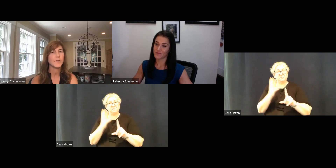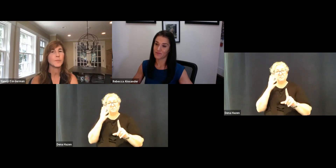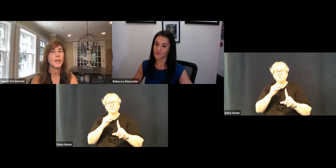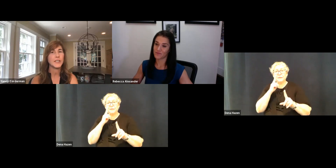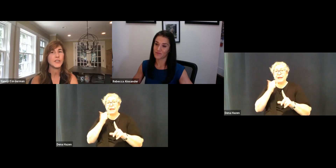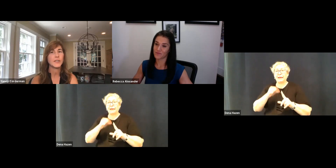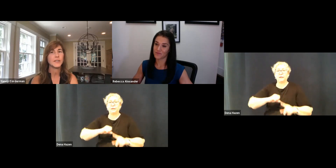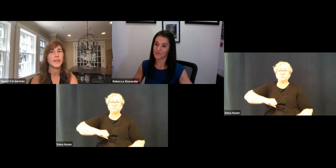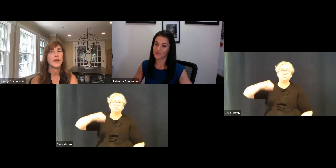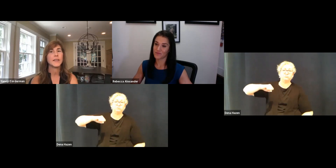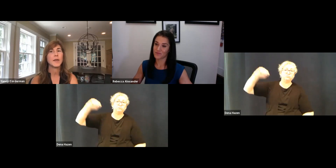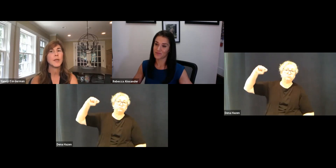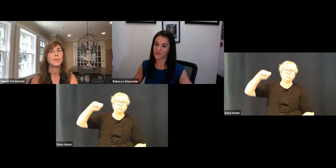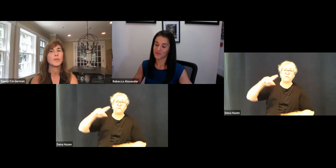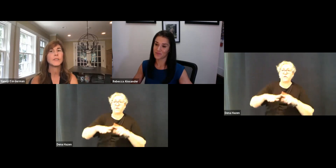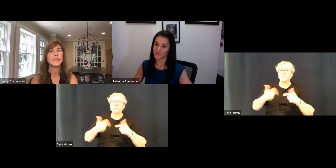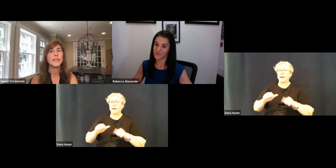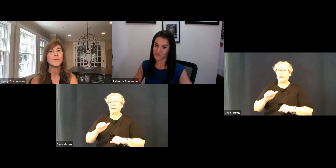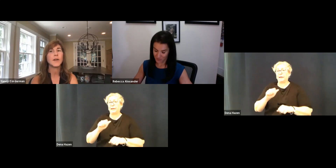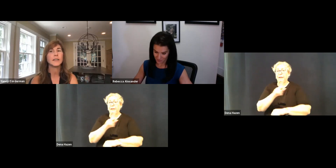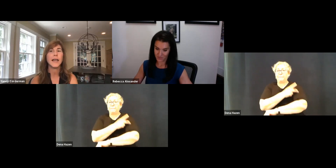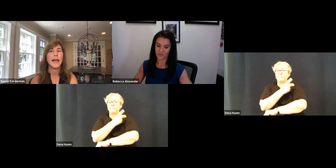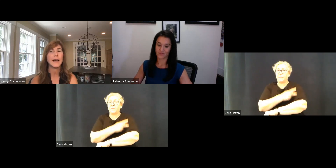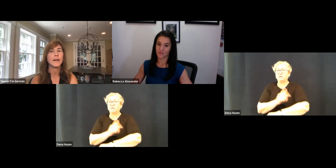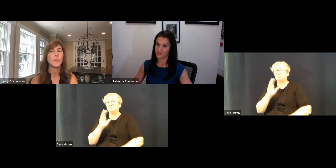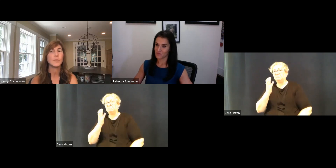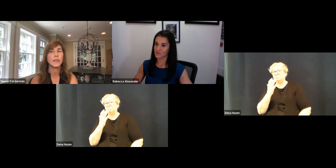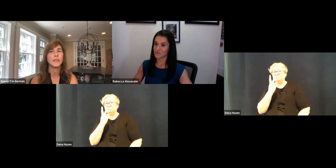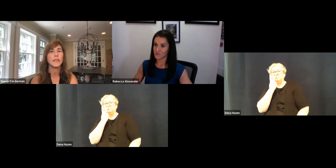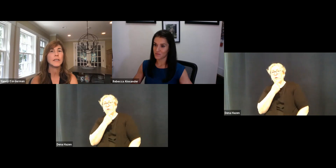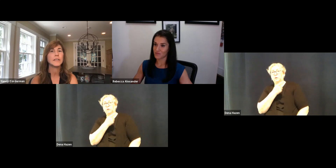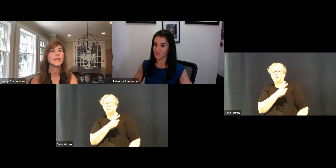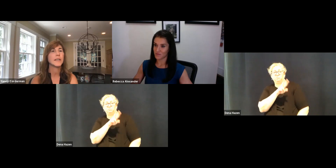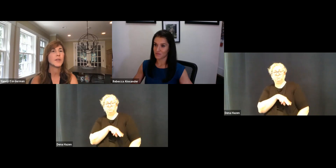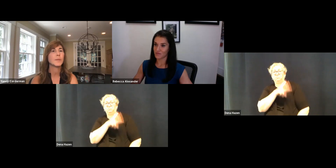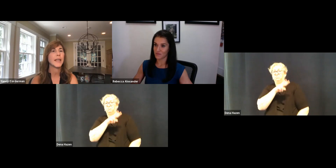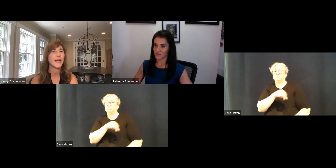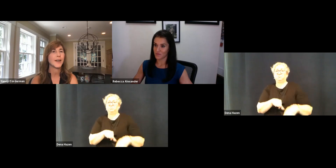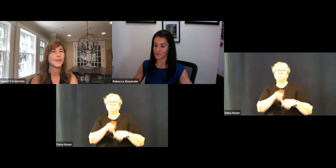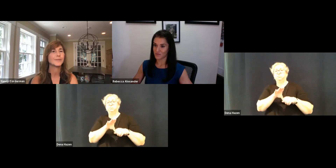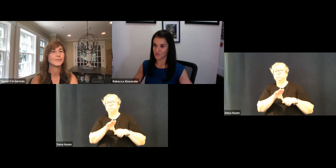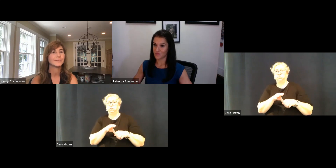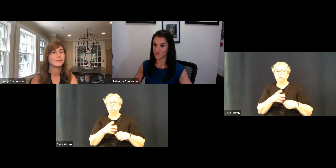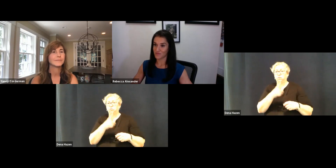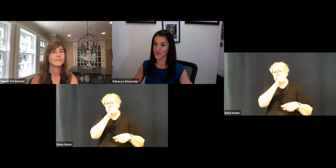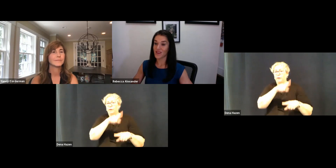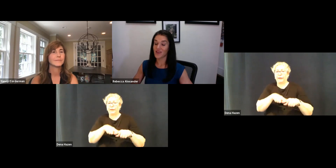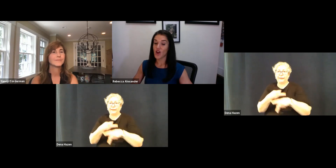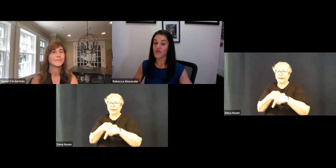from patients that may perceive a lack of ability to give them care?